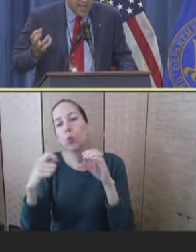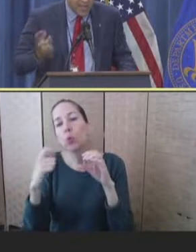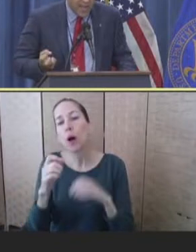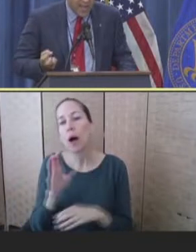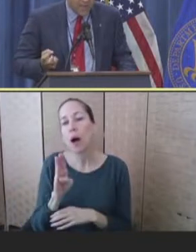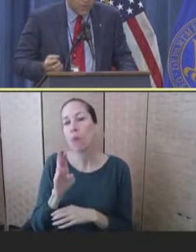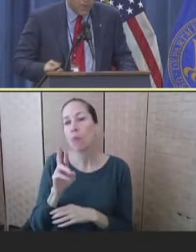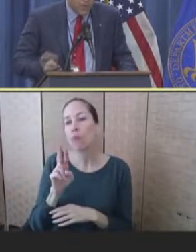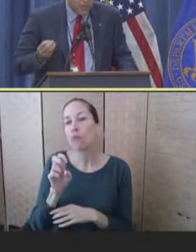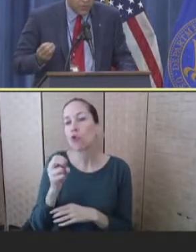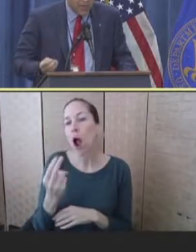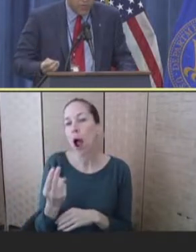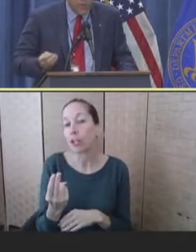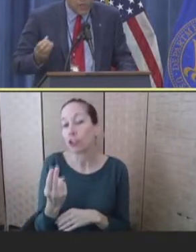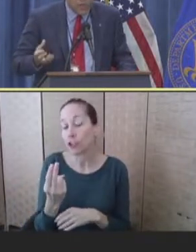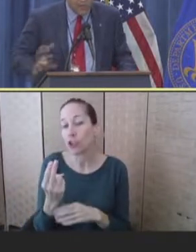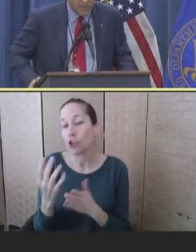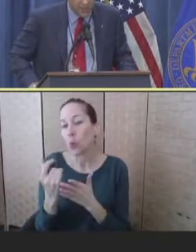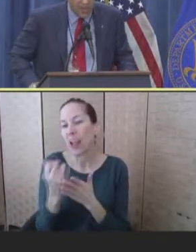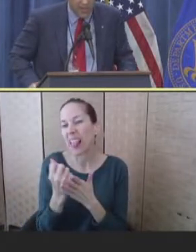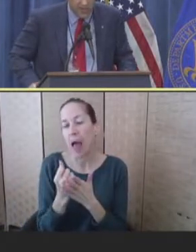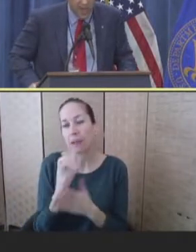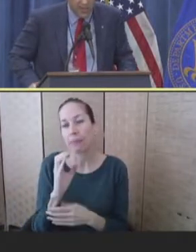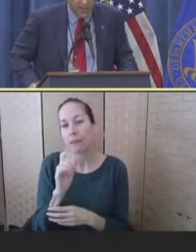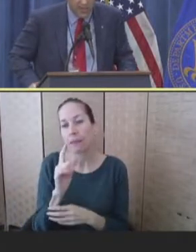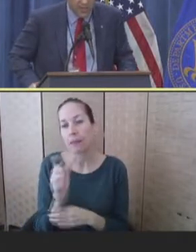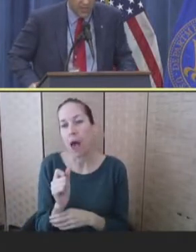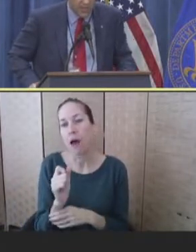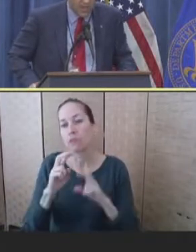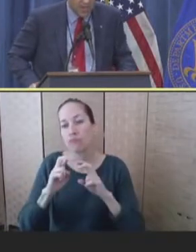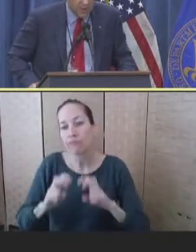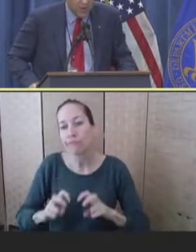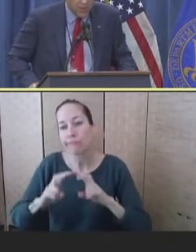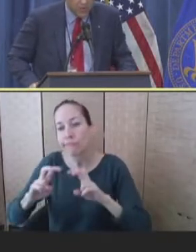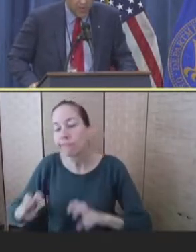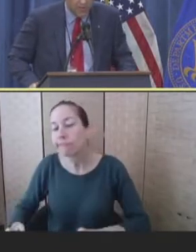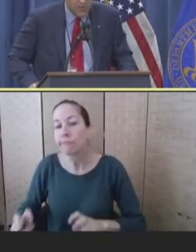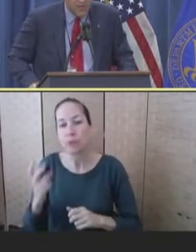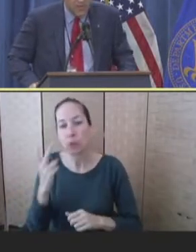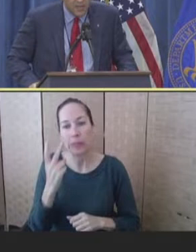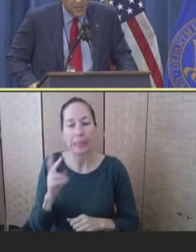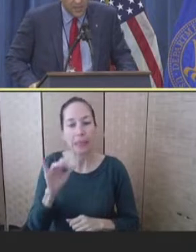cells where we can do transcriptomics and other cellular assays to look at the cellular immune response.